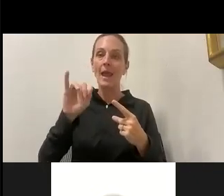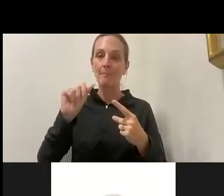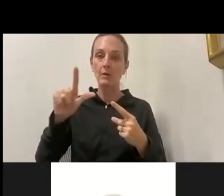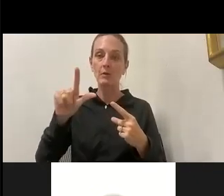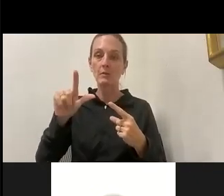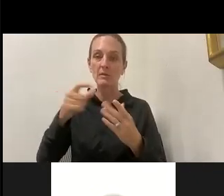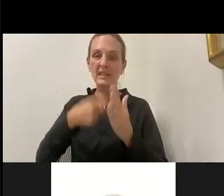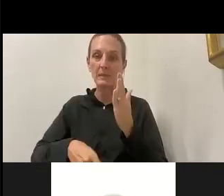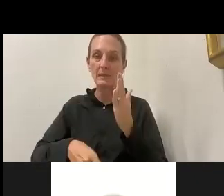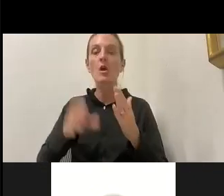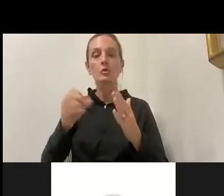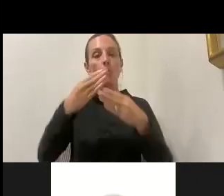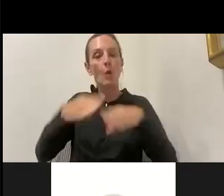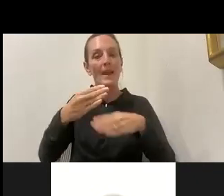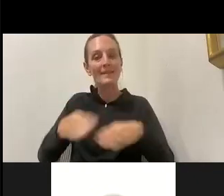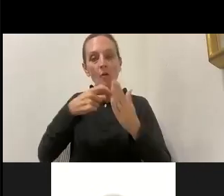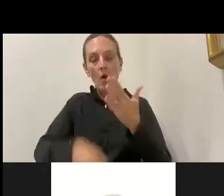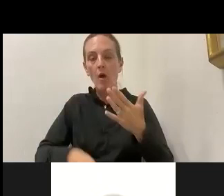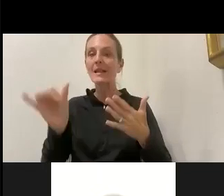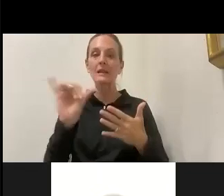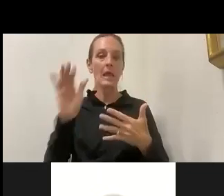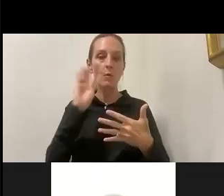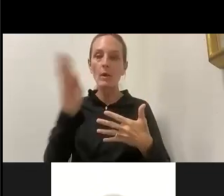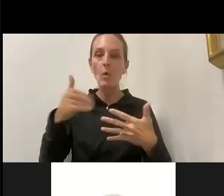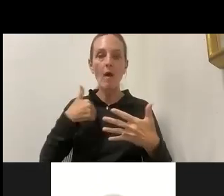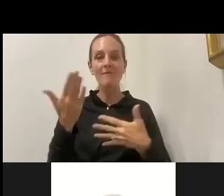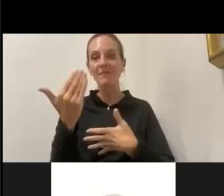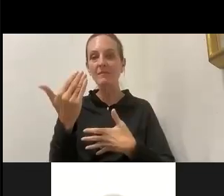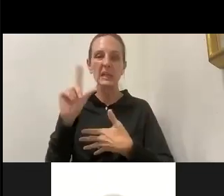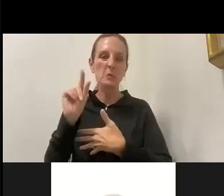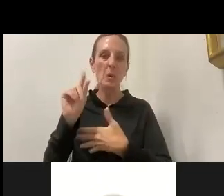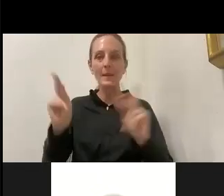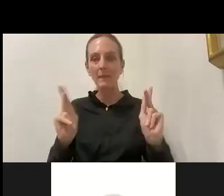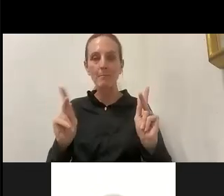costs. Like, we are going to have 15 people, or 20 people, and their lunch is going to cost $15,